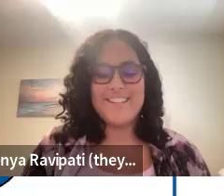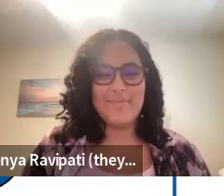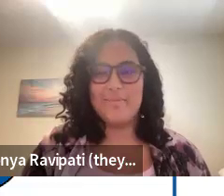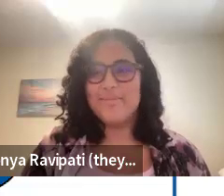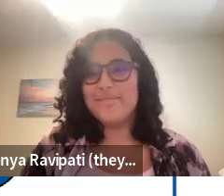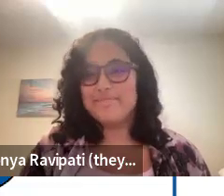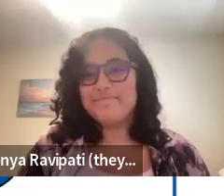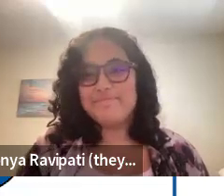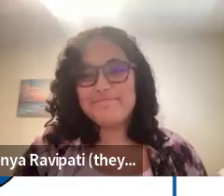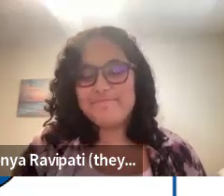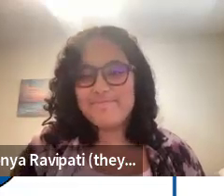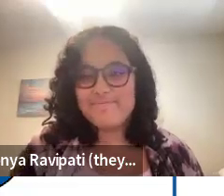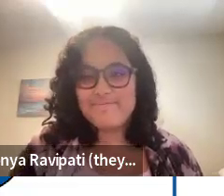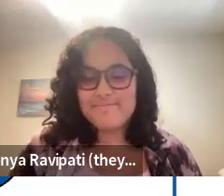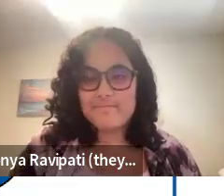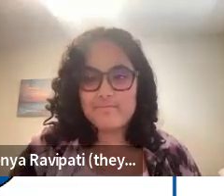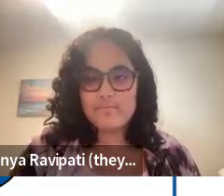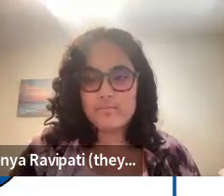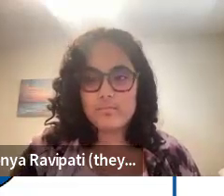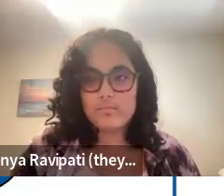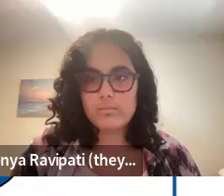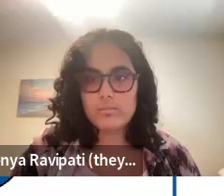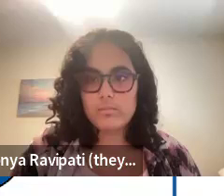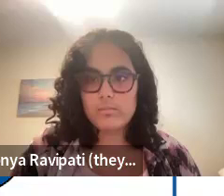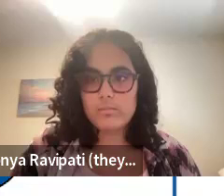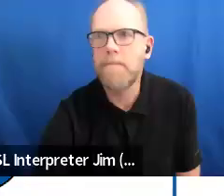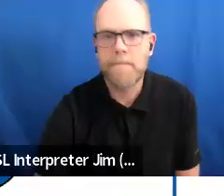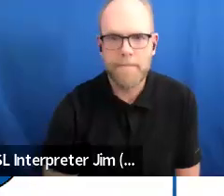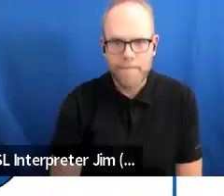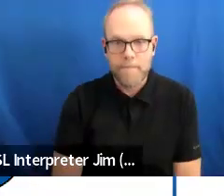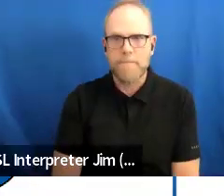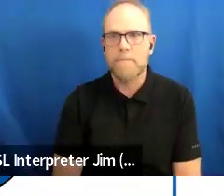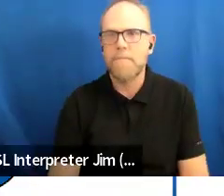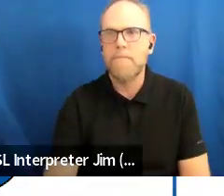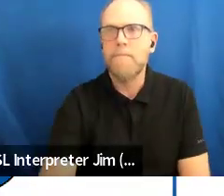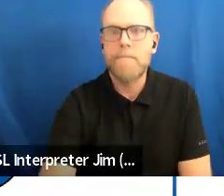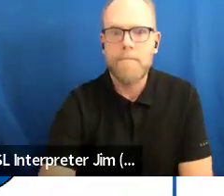day disabled movement. Next slide.